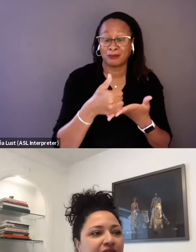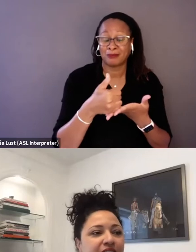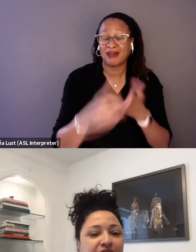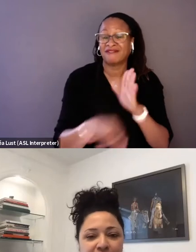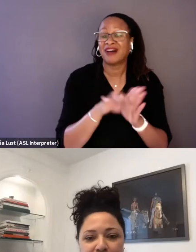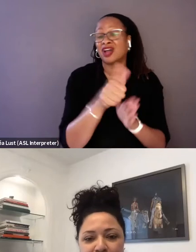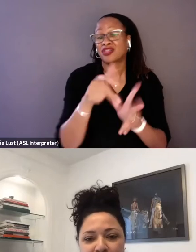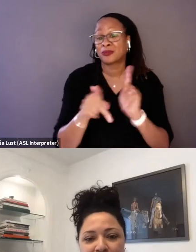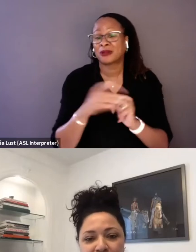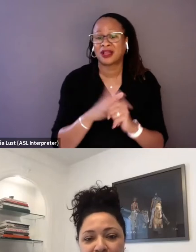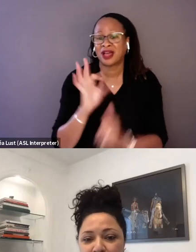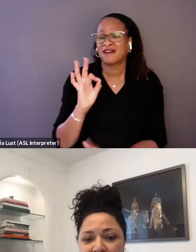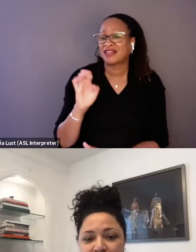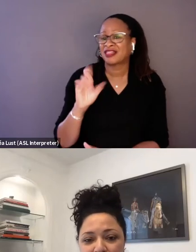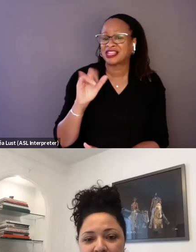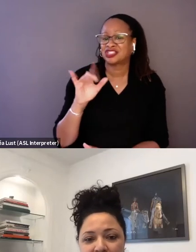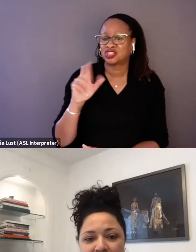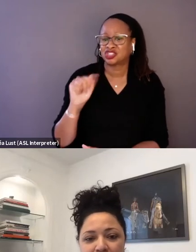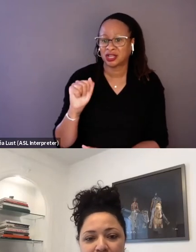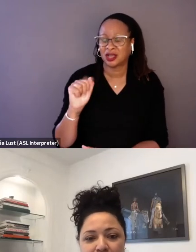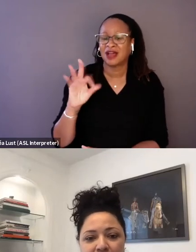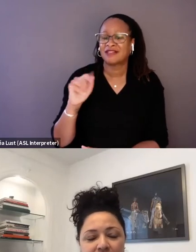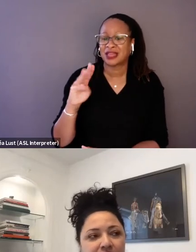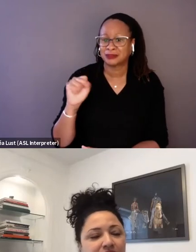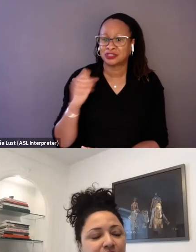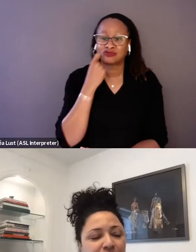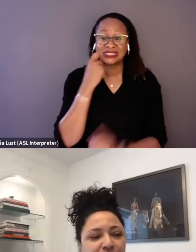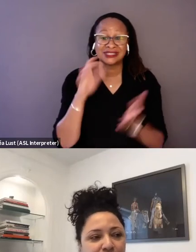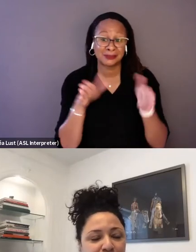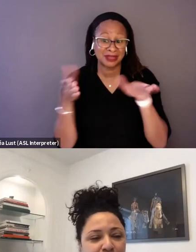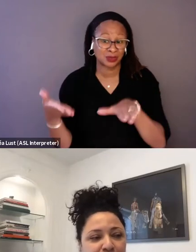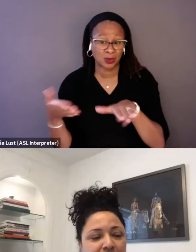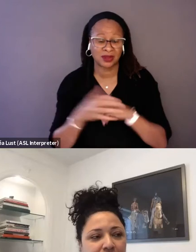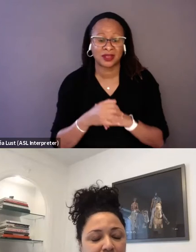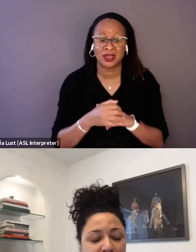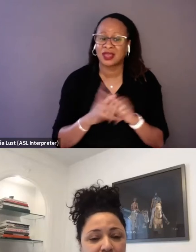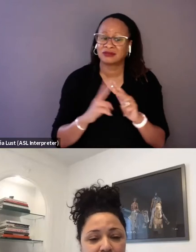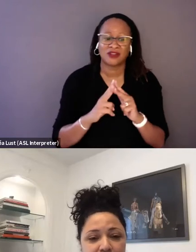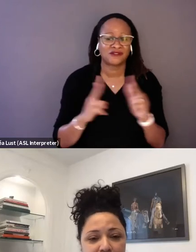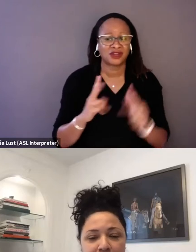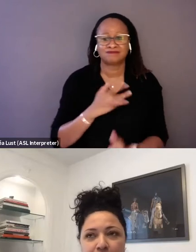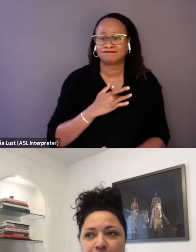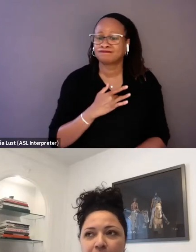Felicia Flames who actually just passed away, which is, were really very, very sad about,